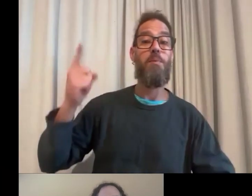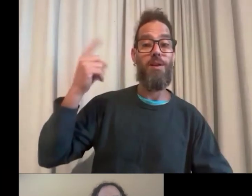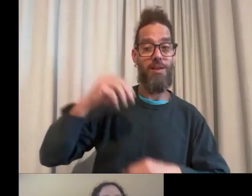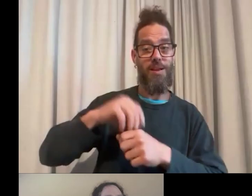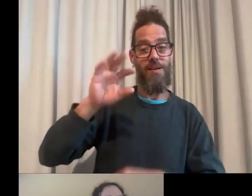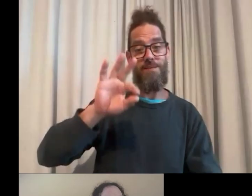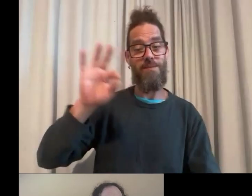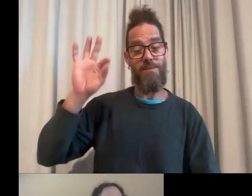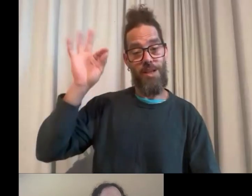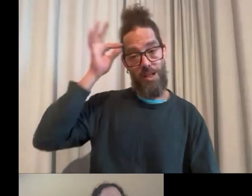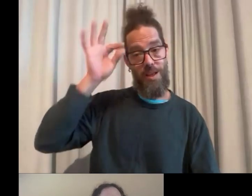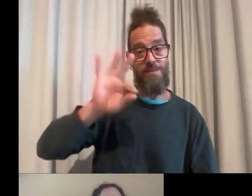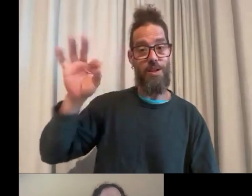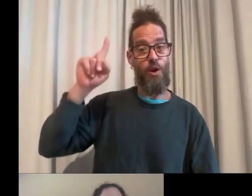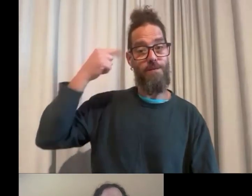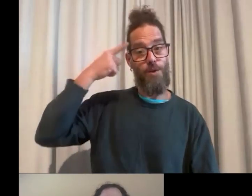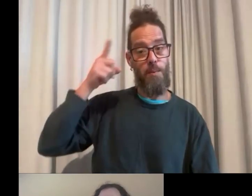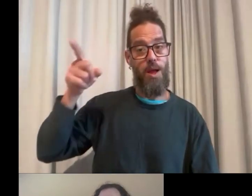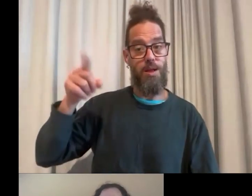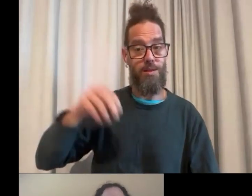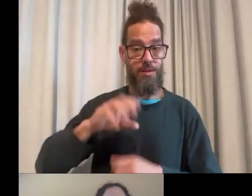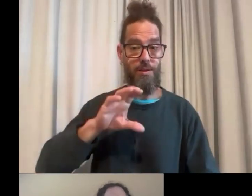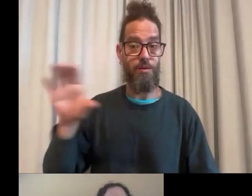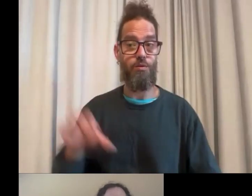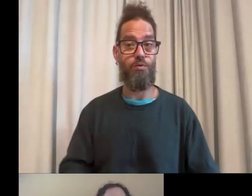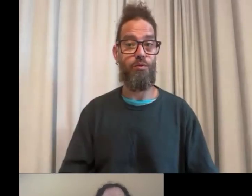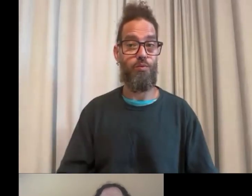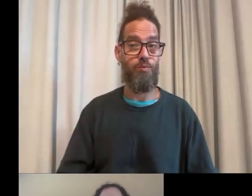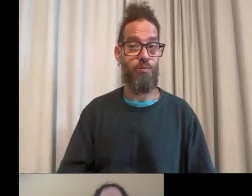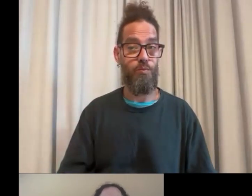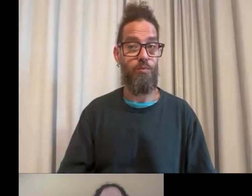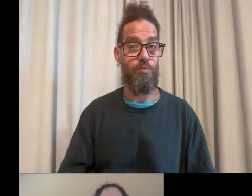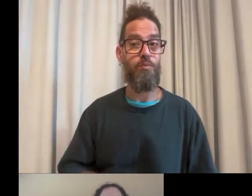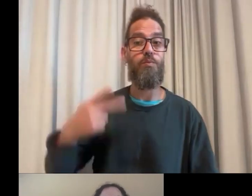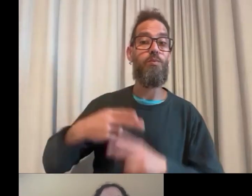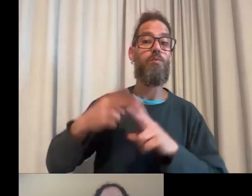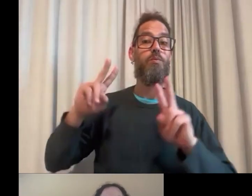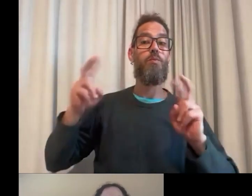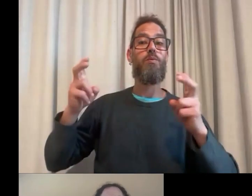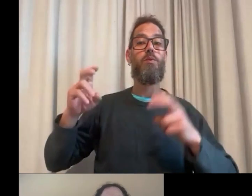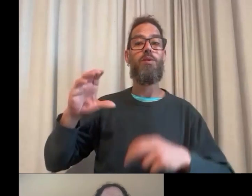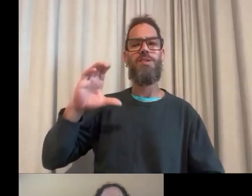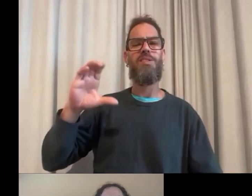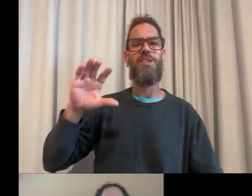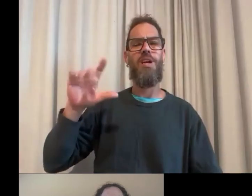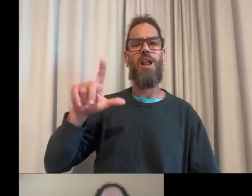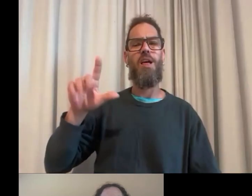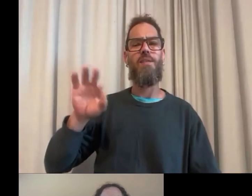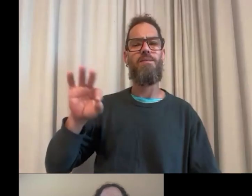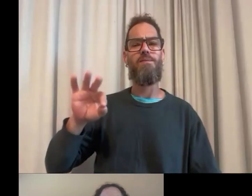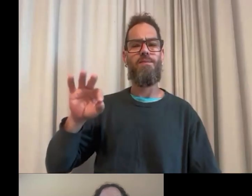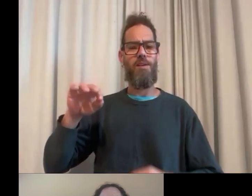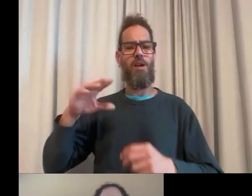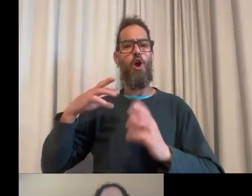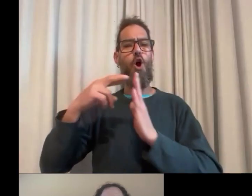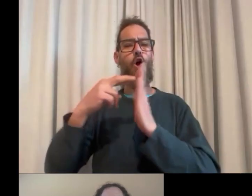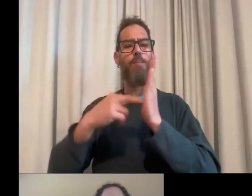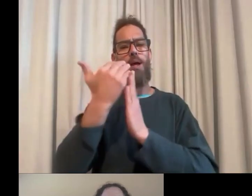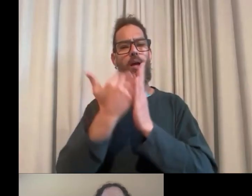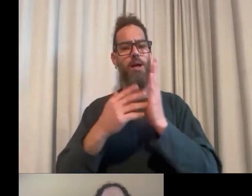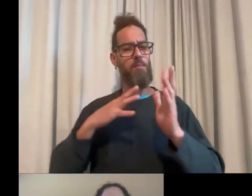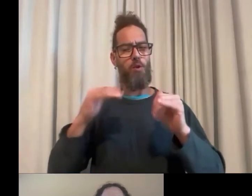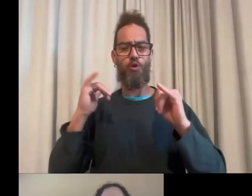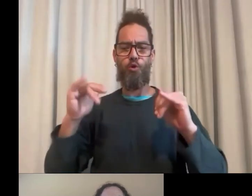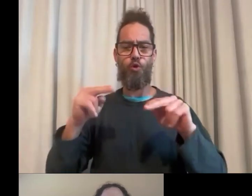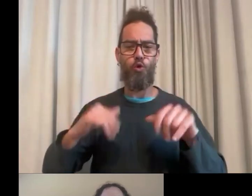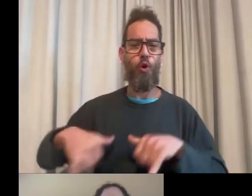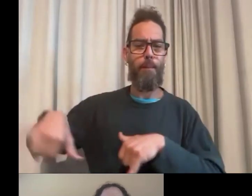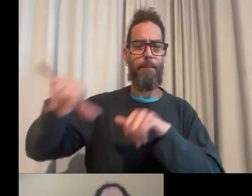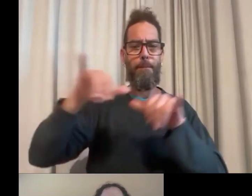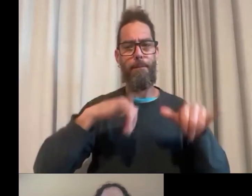was the government of Canada through the CLF Standards.